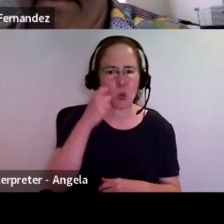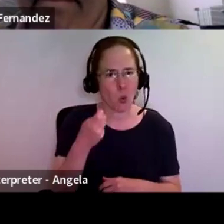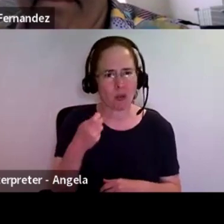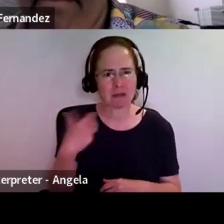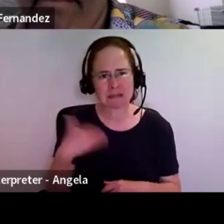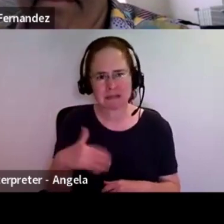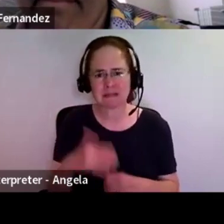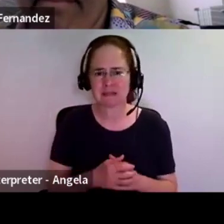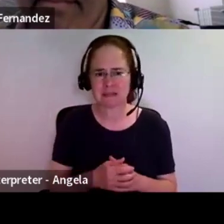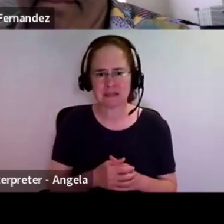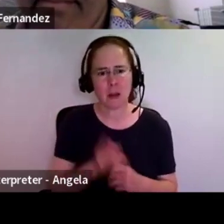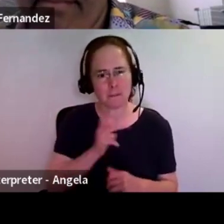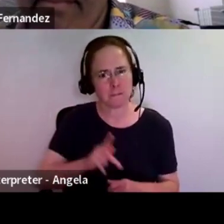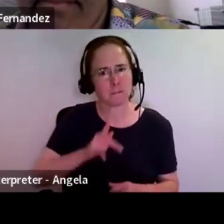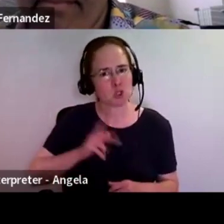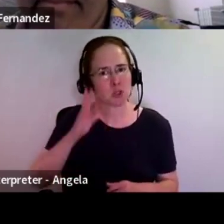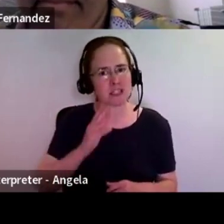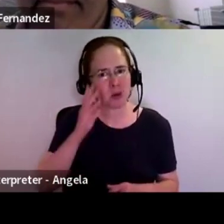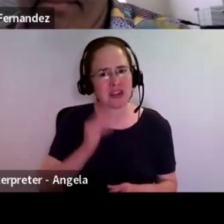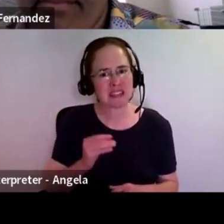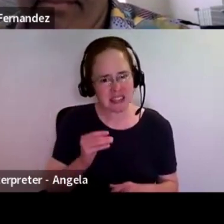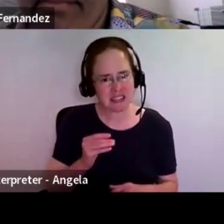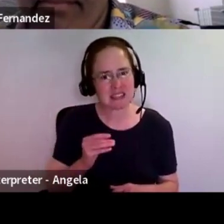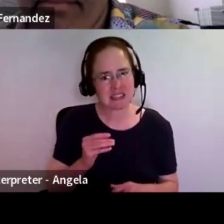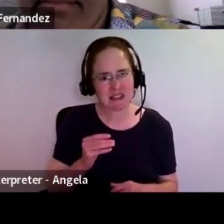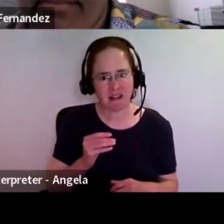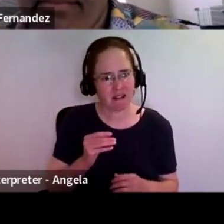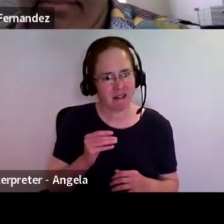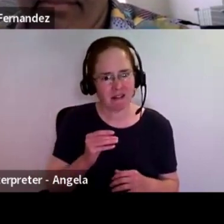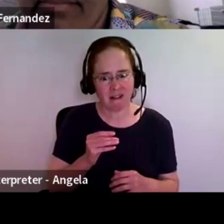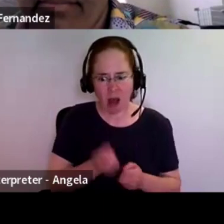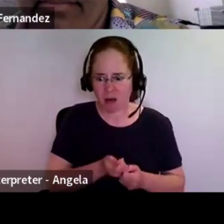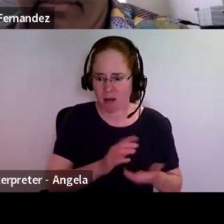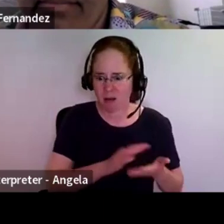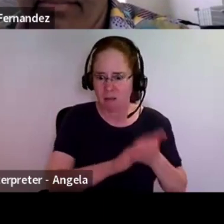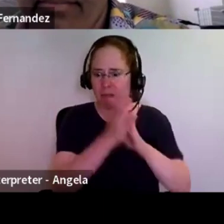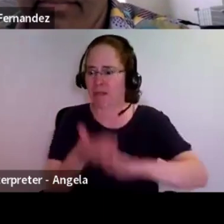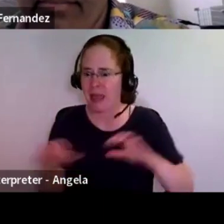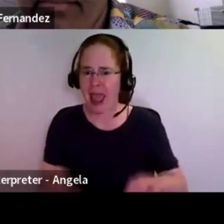these personal experiences that then spur action, and the people